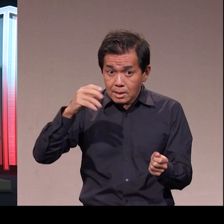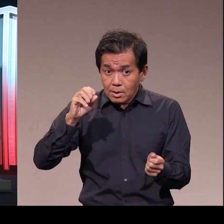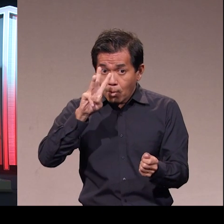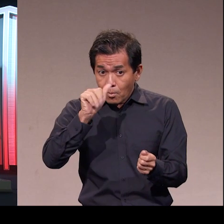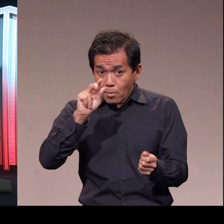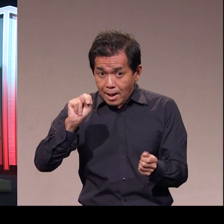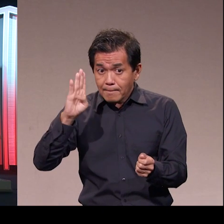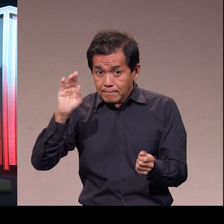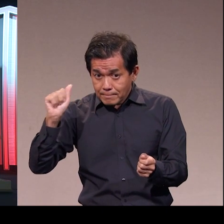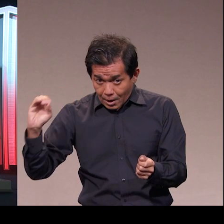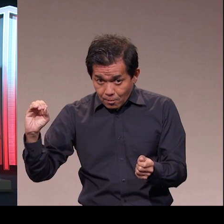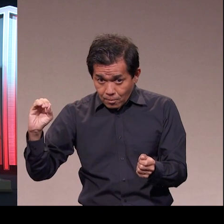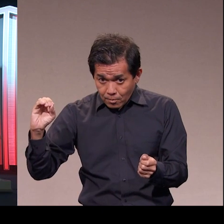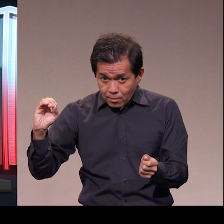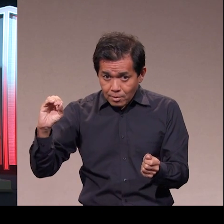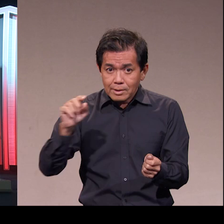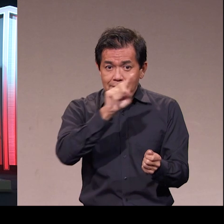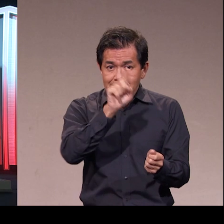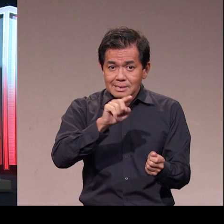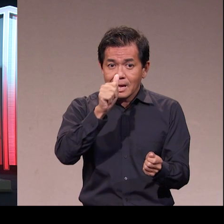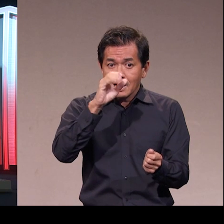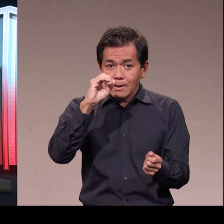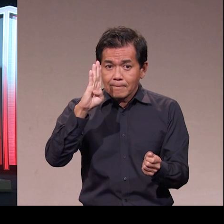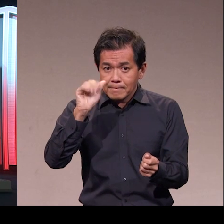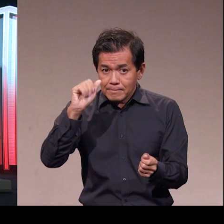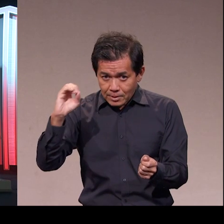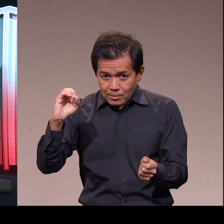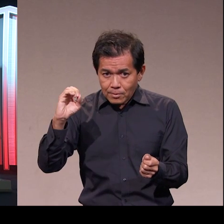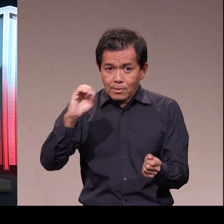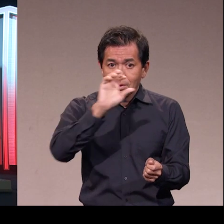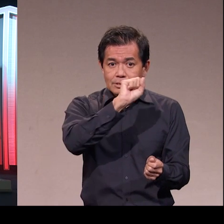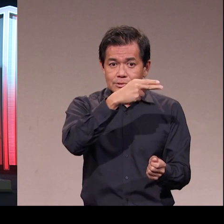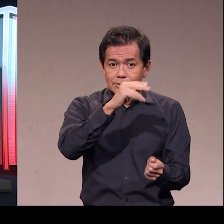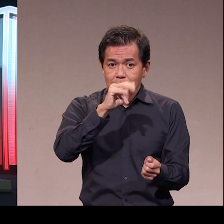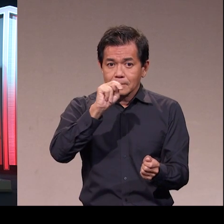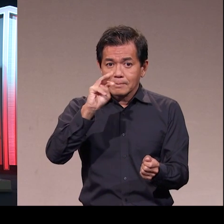to explain policies such as the Pioneer Generation Package and MediShield Life to the public.